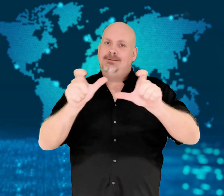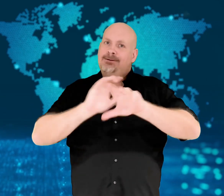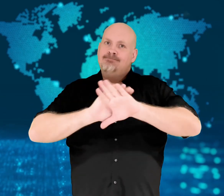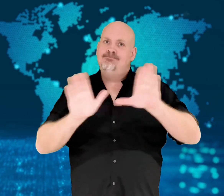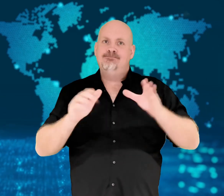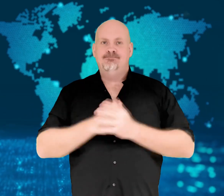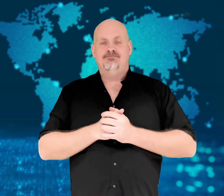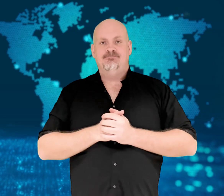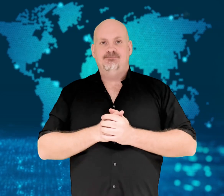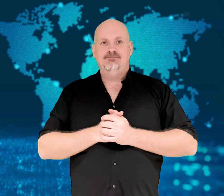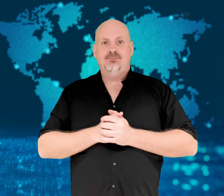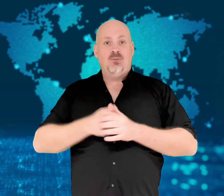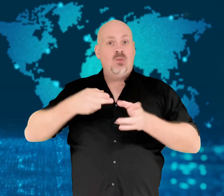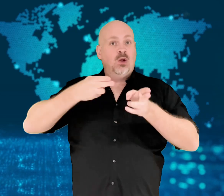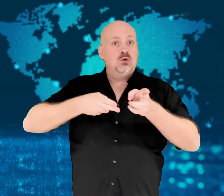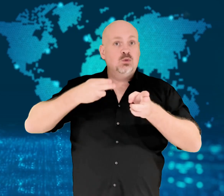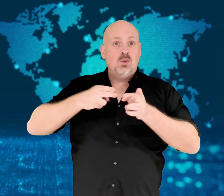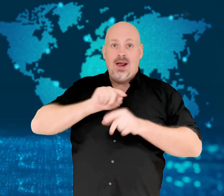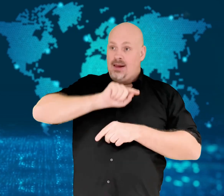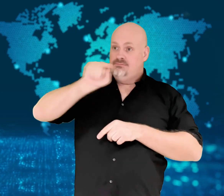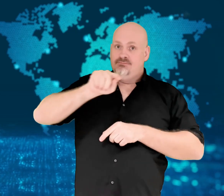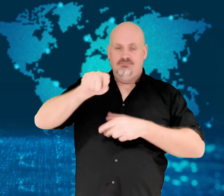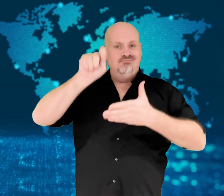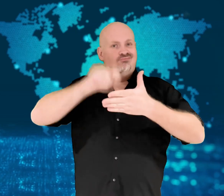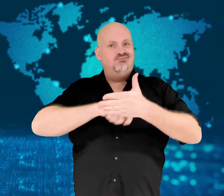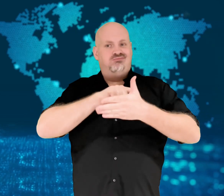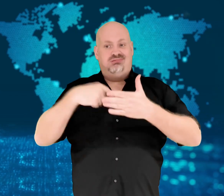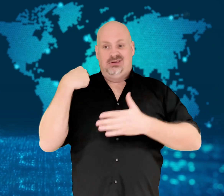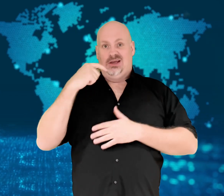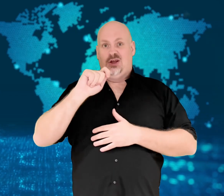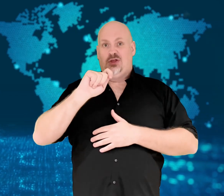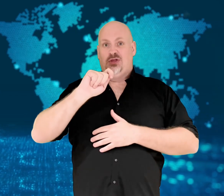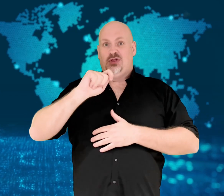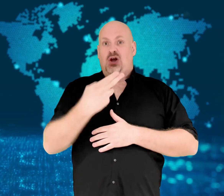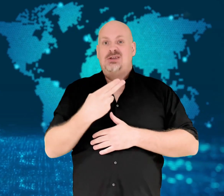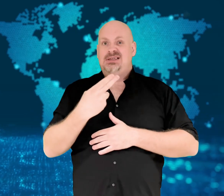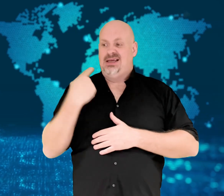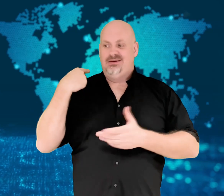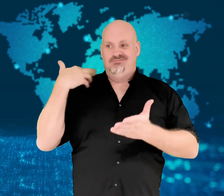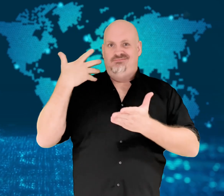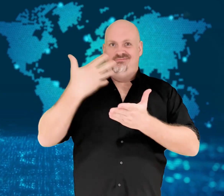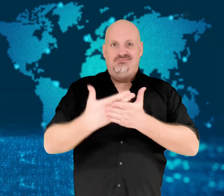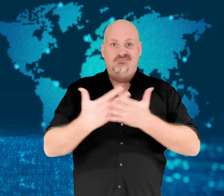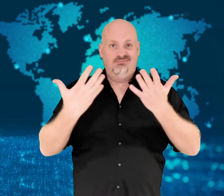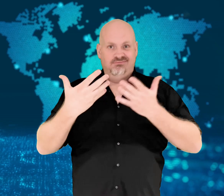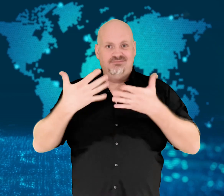some tracks were damaged by demonstrators.